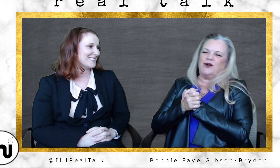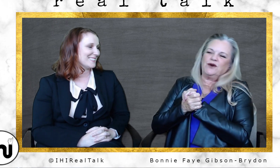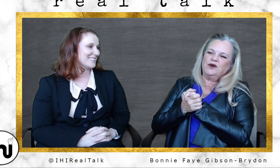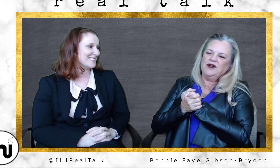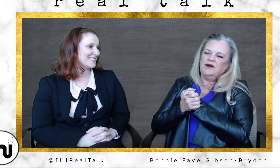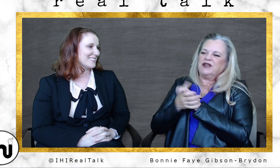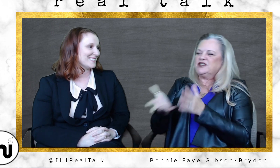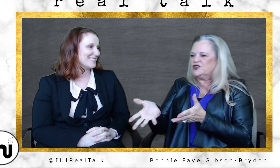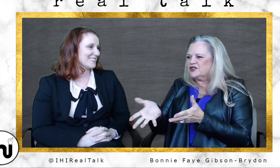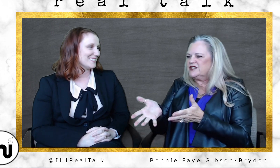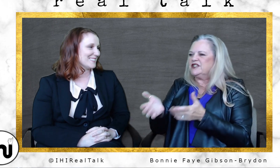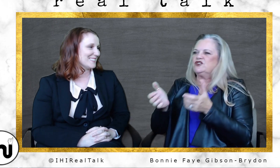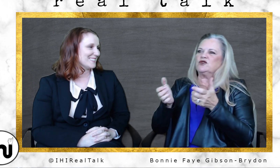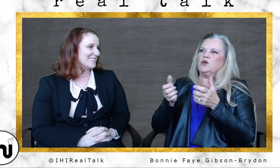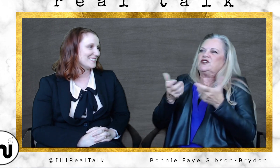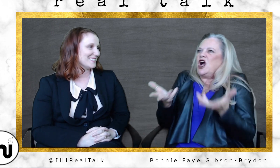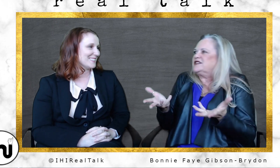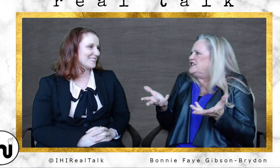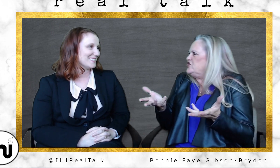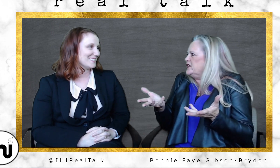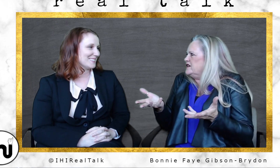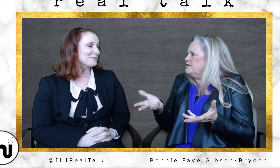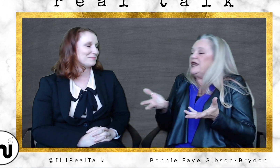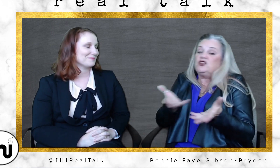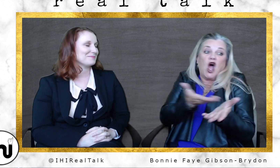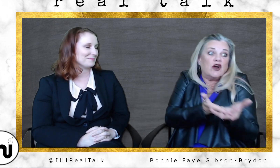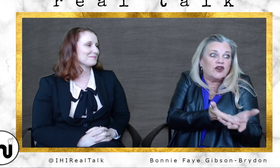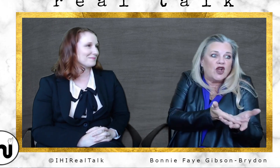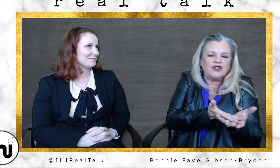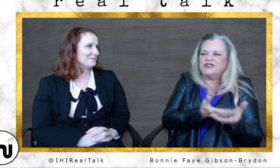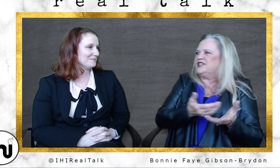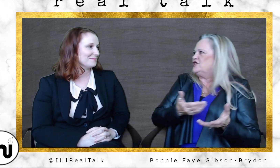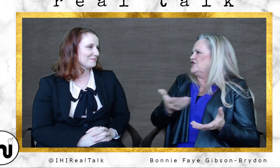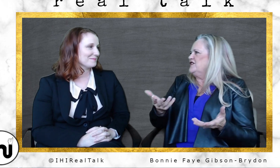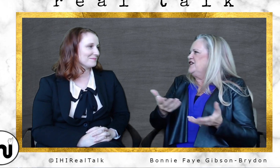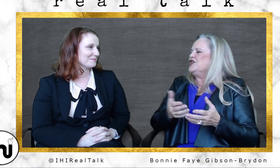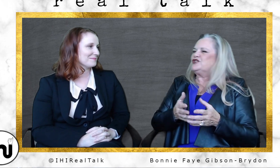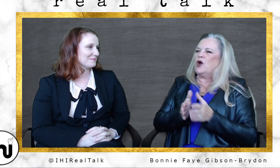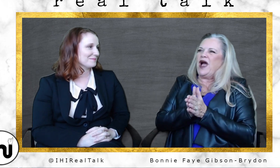my sister's a teacher. We talk teaching. My daughter-in-law is a teacher, so I'm